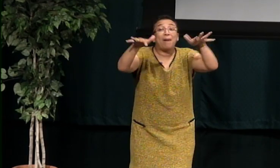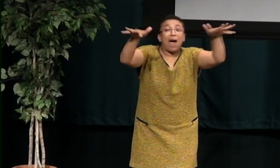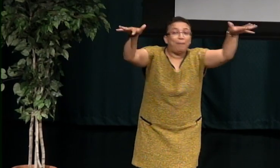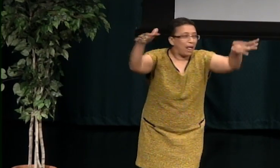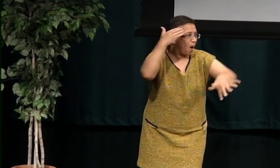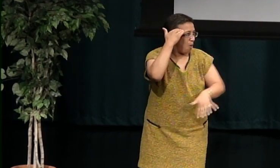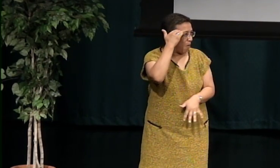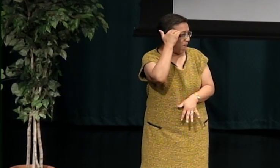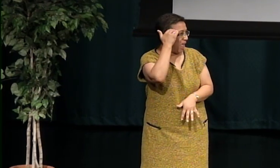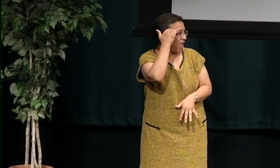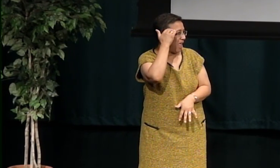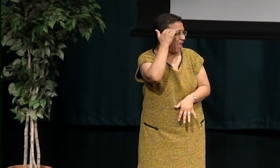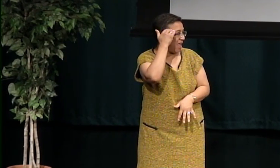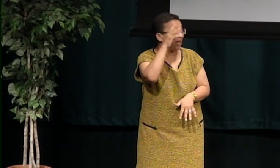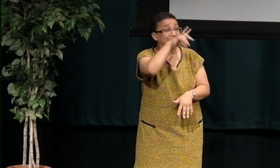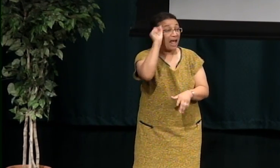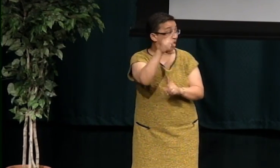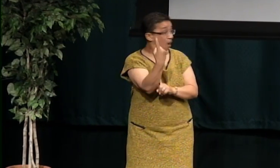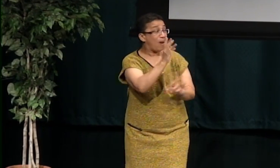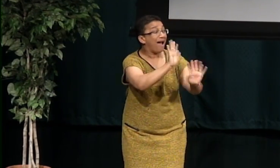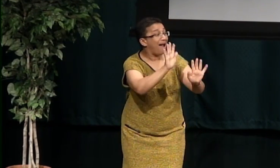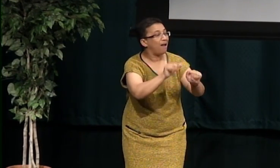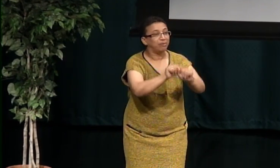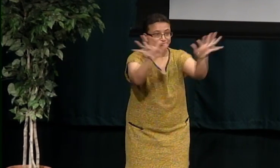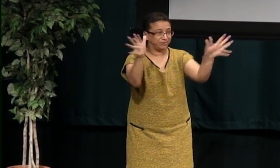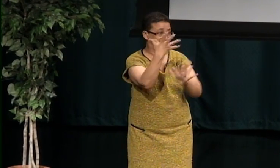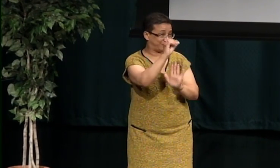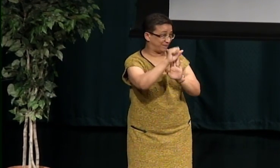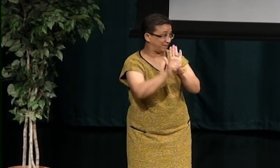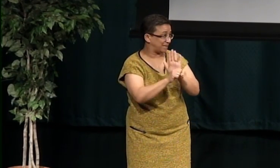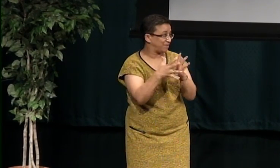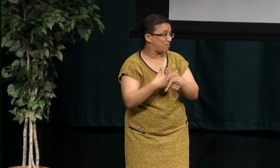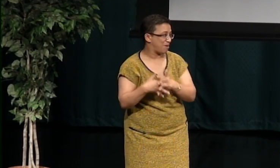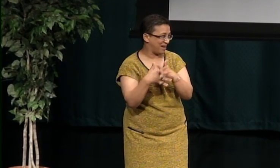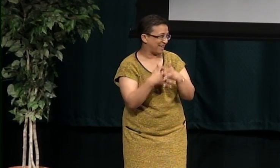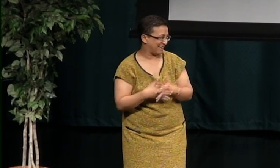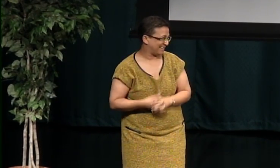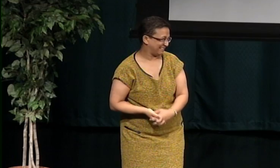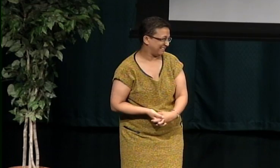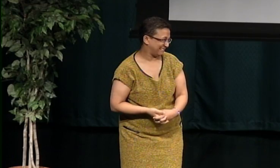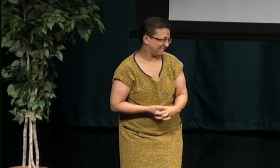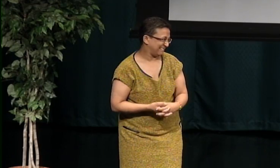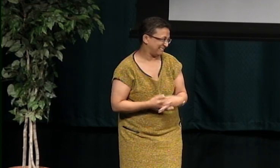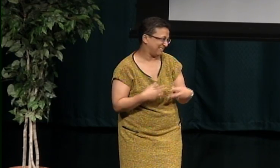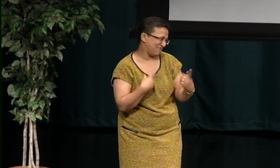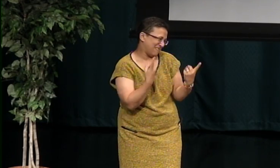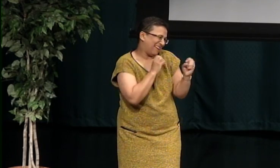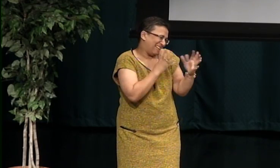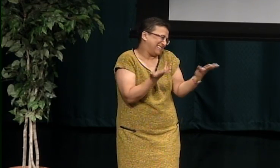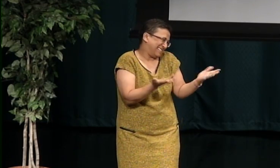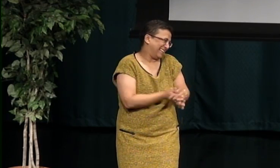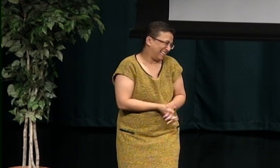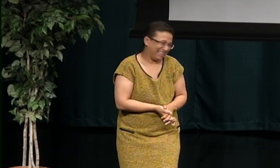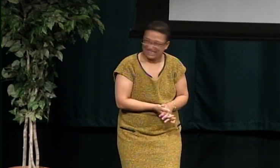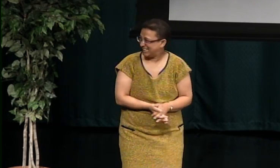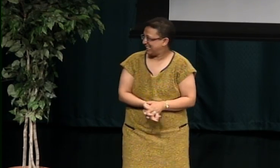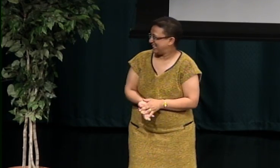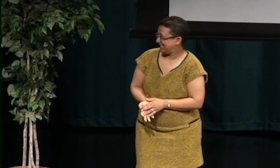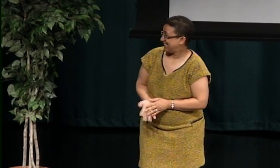the heritage of deaf people. That's one of the tools that we use and that needs to be done here, too.